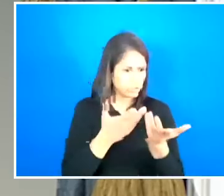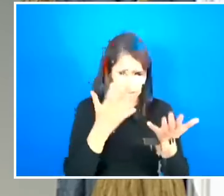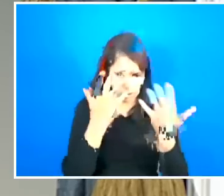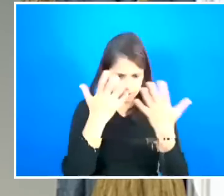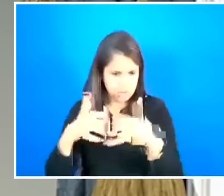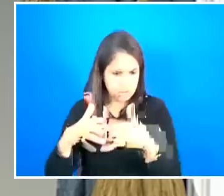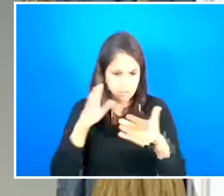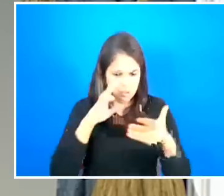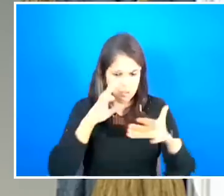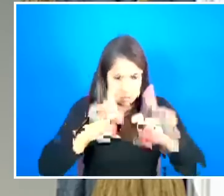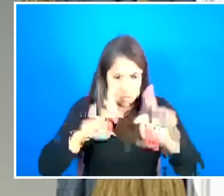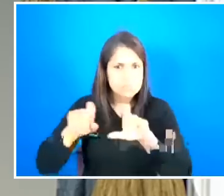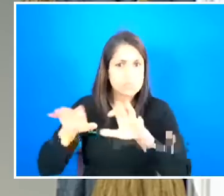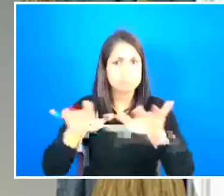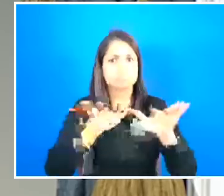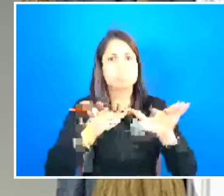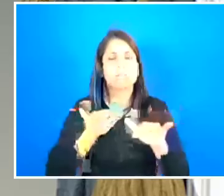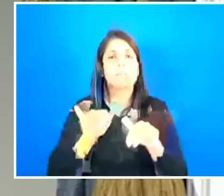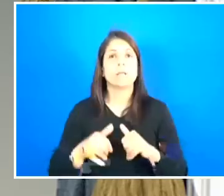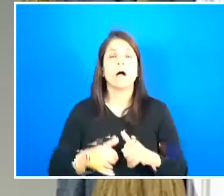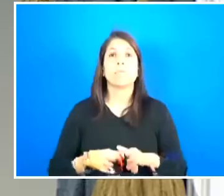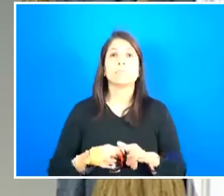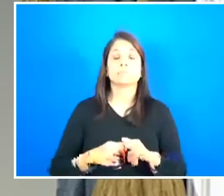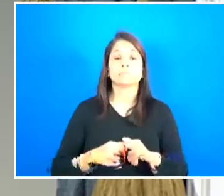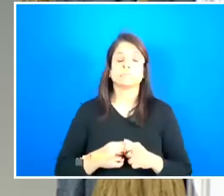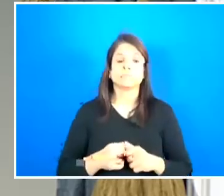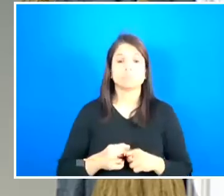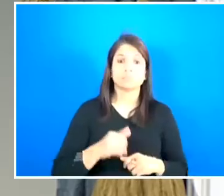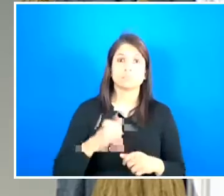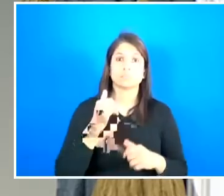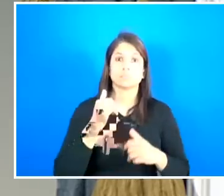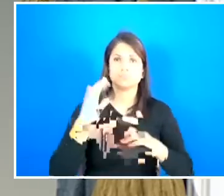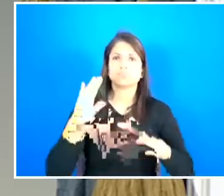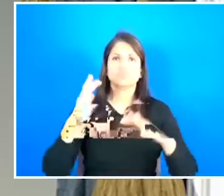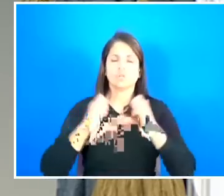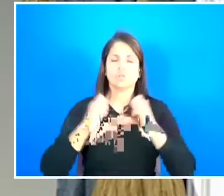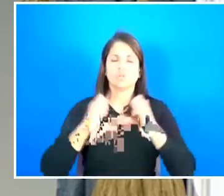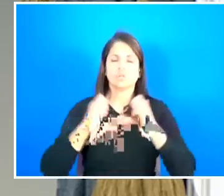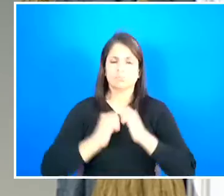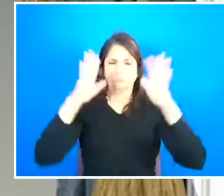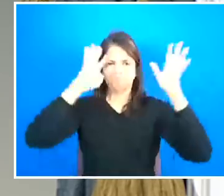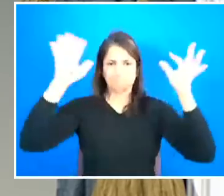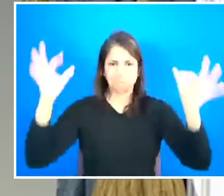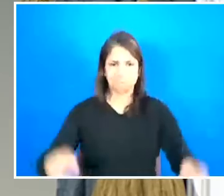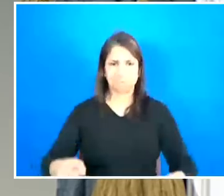POLICY WE WILL BE PUTTING FORTH SOME GUIDANCE IN THE COMING WEEKS AROUND WHAT HATT